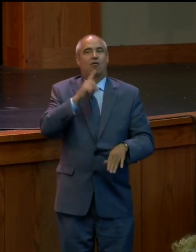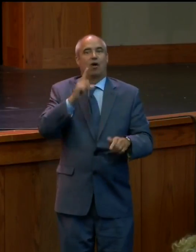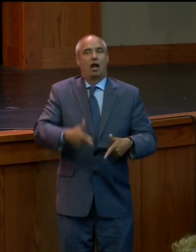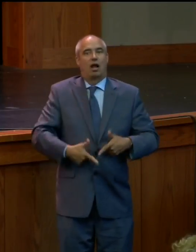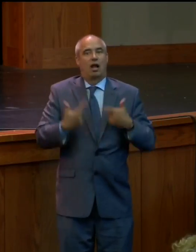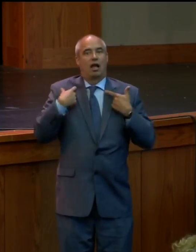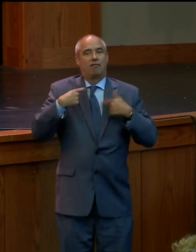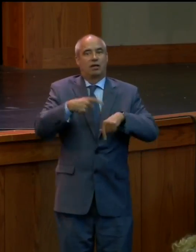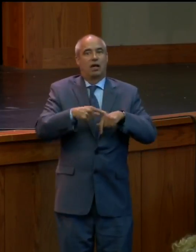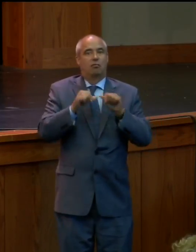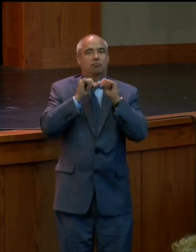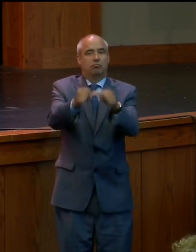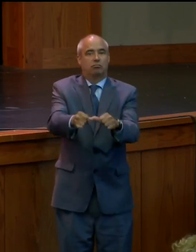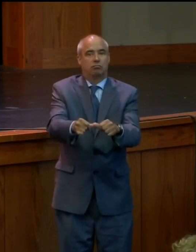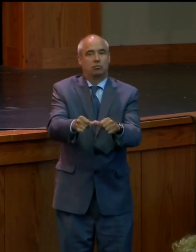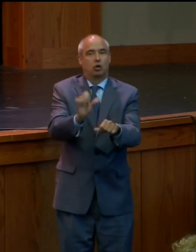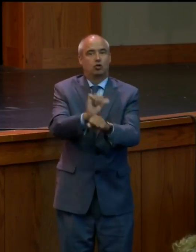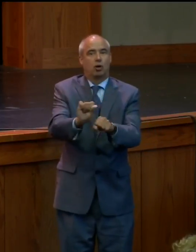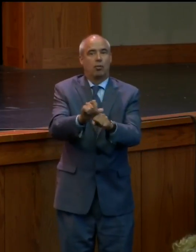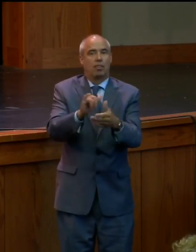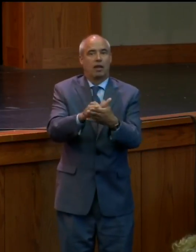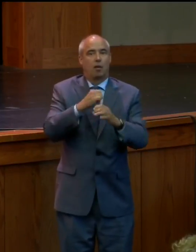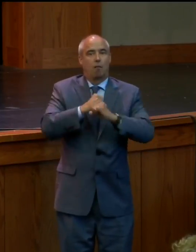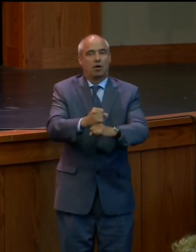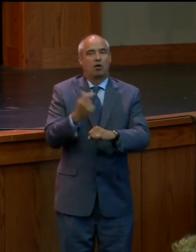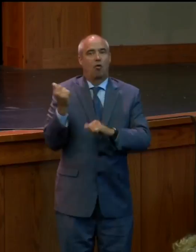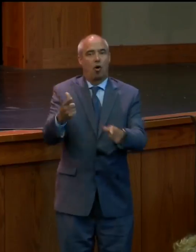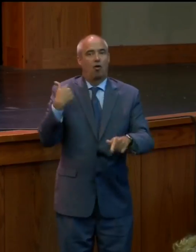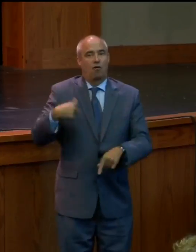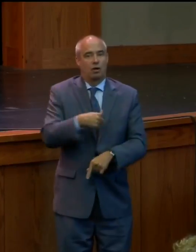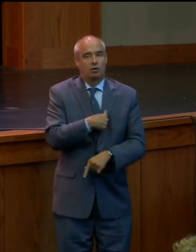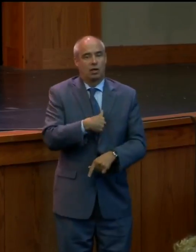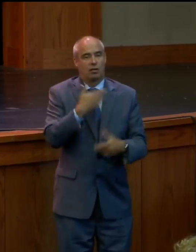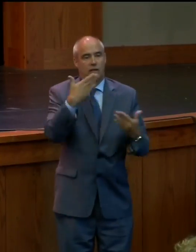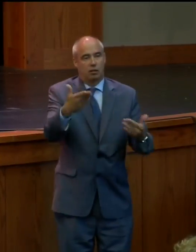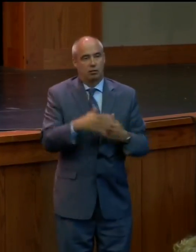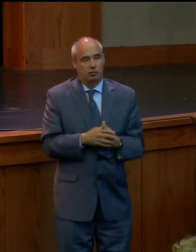TENURED JOB. THAT'S THE PROTECTION FOR ALL OF US. THANK YOU. THANK YOU VERY MUCH.